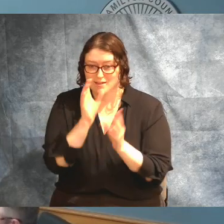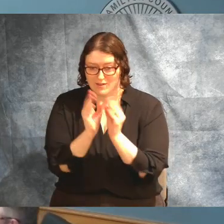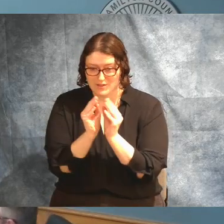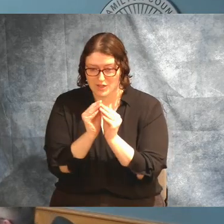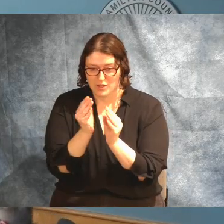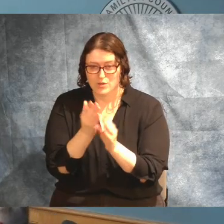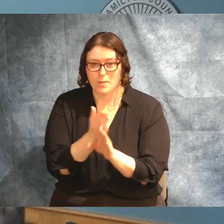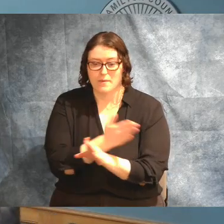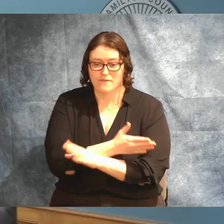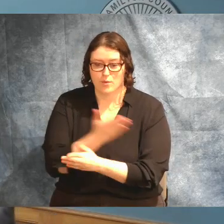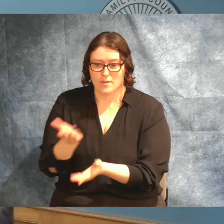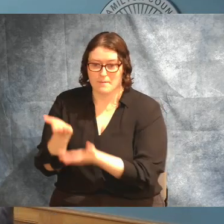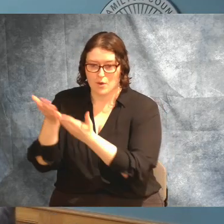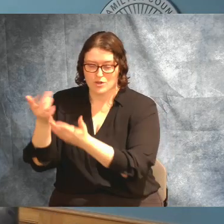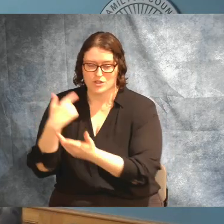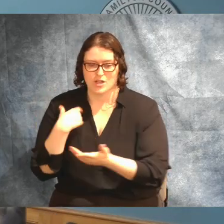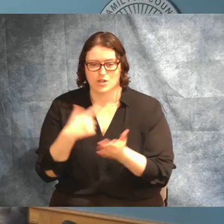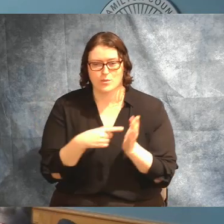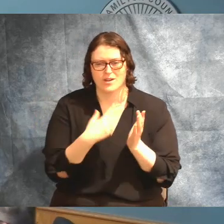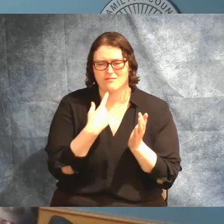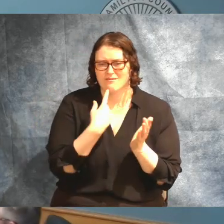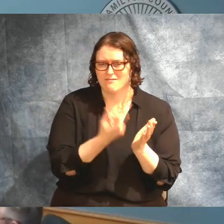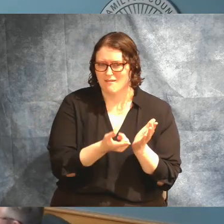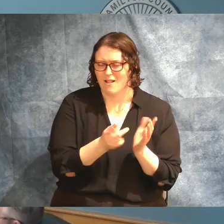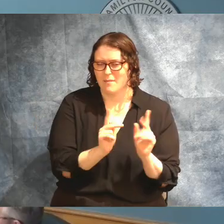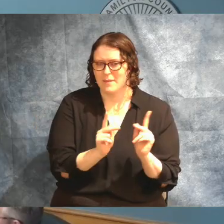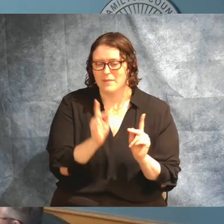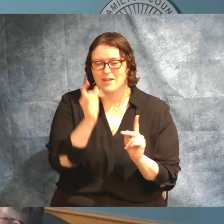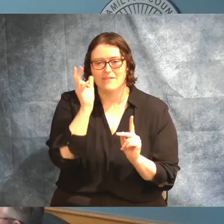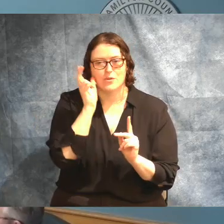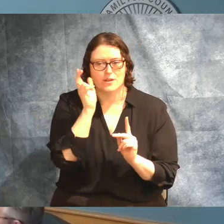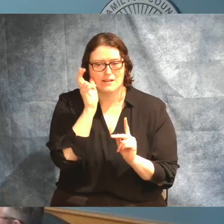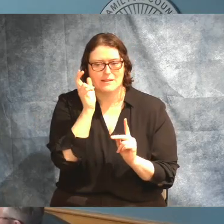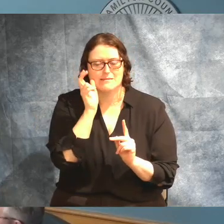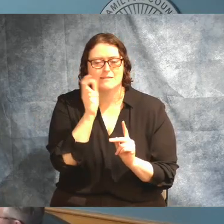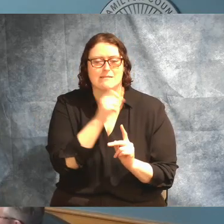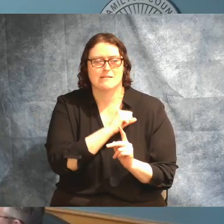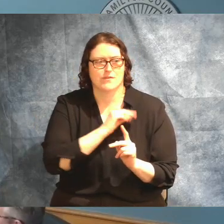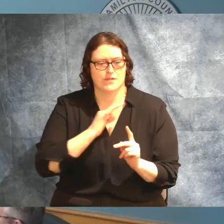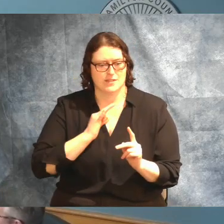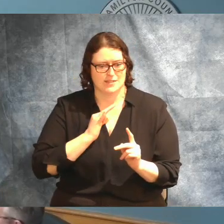motion for that, I just wanted to indicate for those that are listening and our staff also